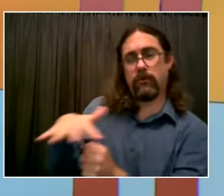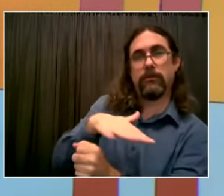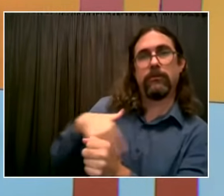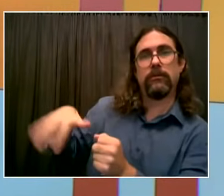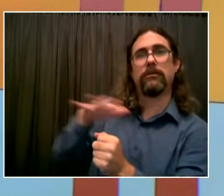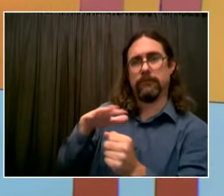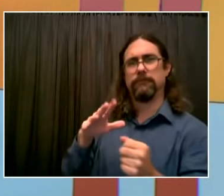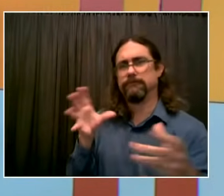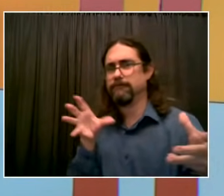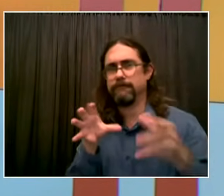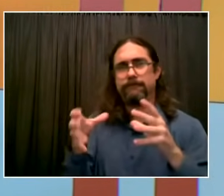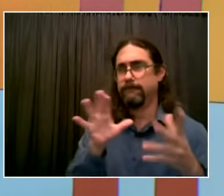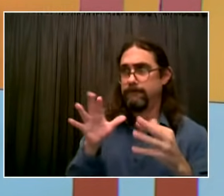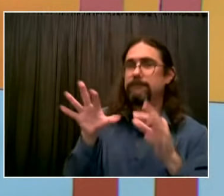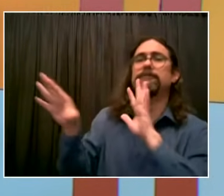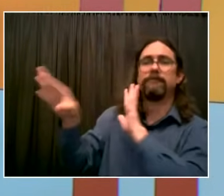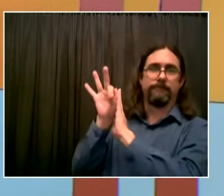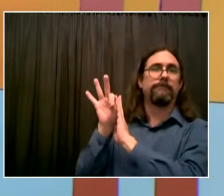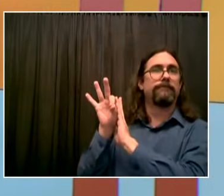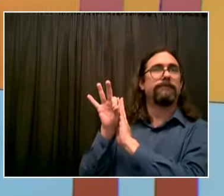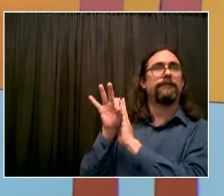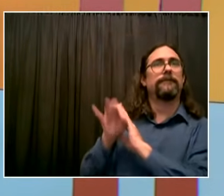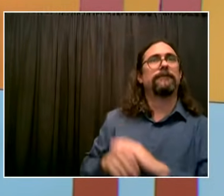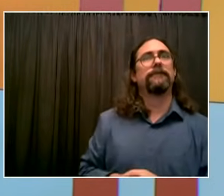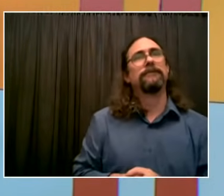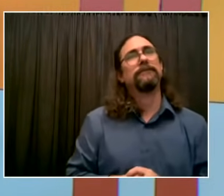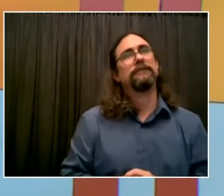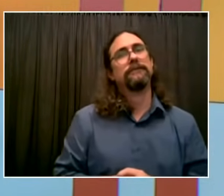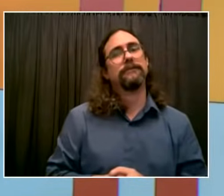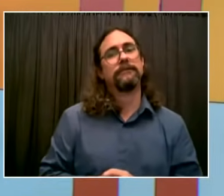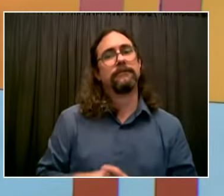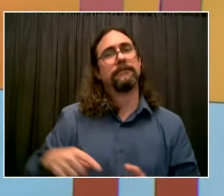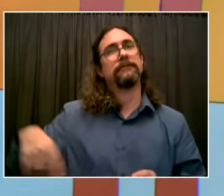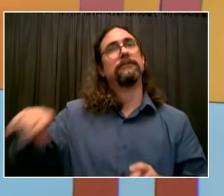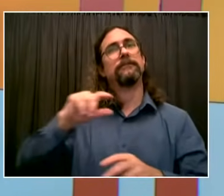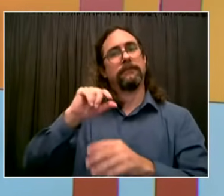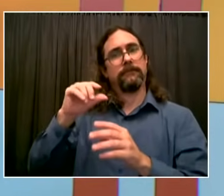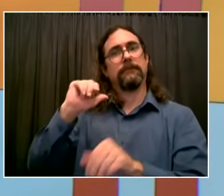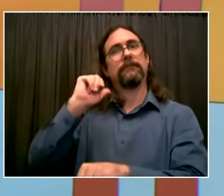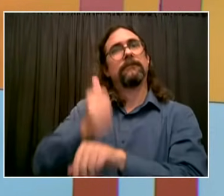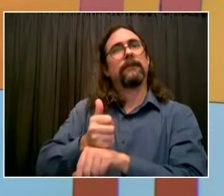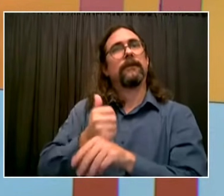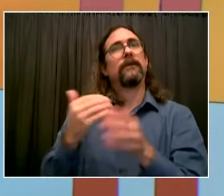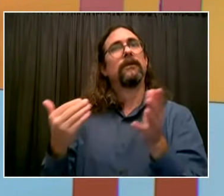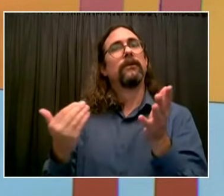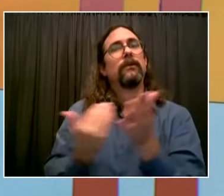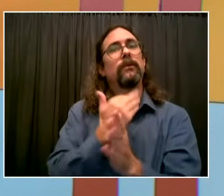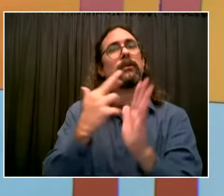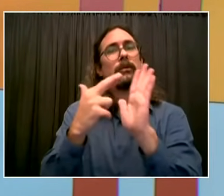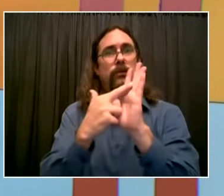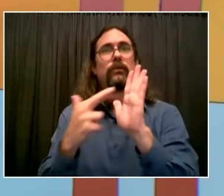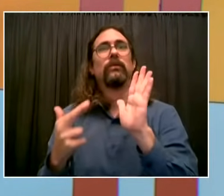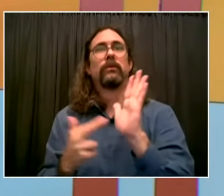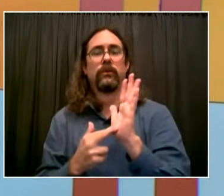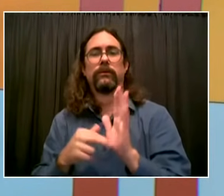WHO IS BEST FOR THE COMMUNITY. WE HAVE A NEW RULE IN PLACE TO ENSURE A DIVERSITY OF CANDIDATES FOR EACH MAJOR■ç